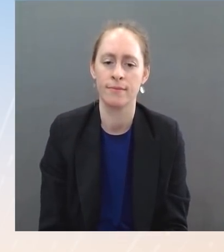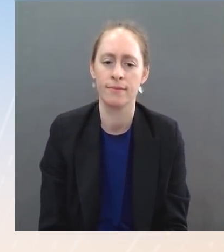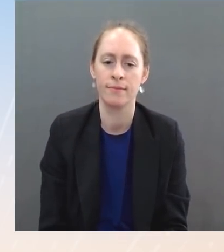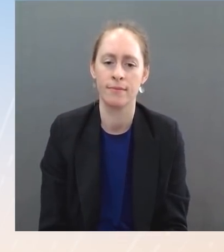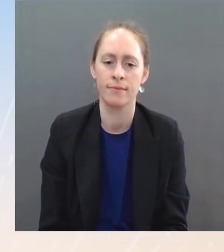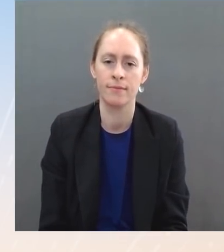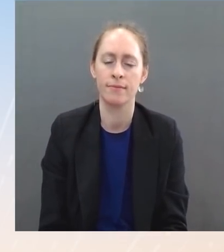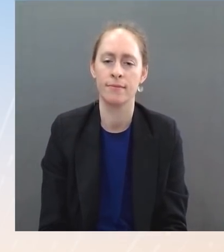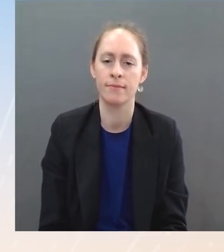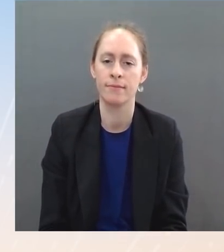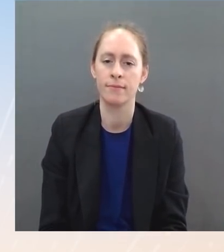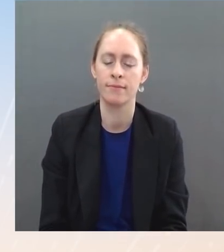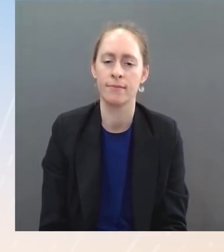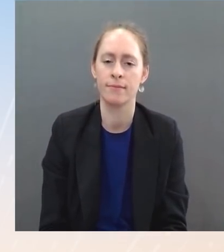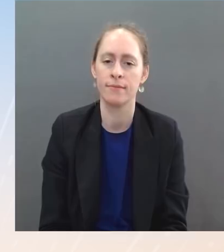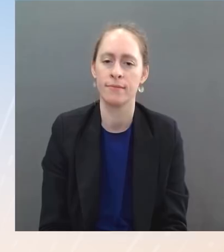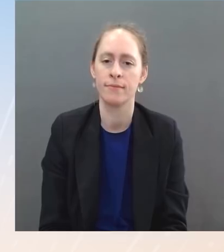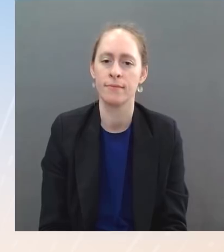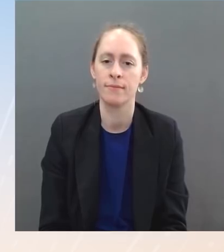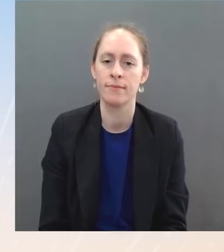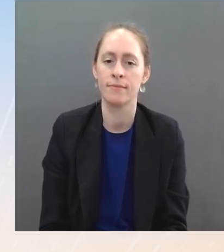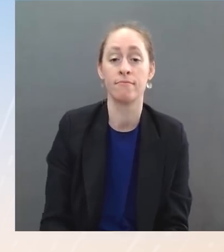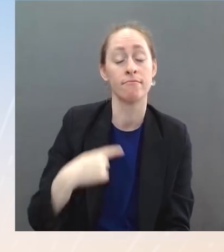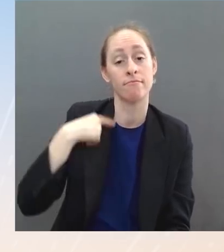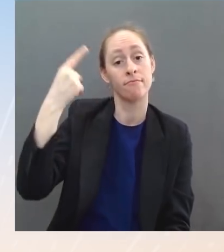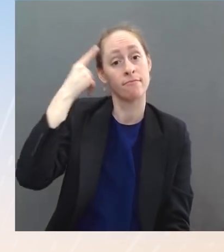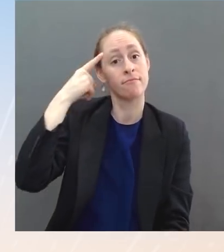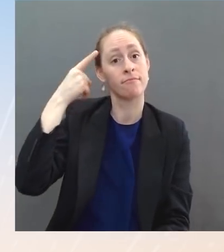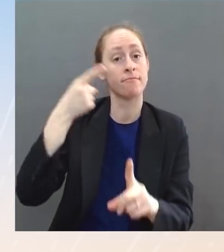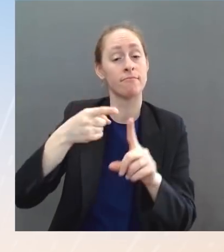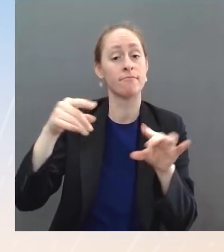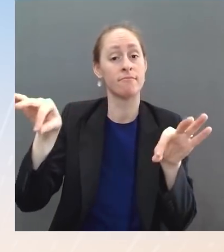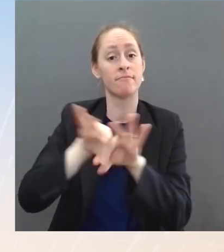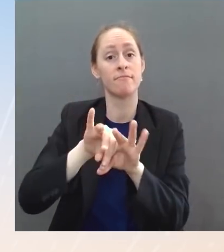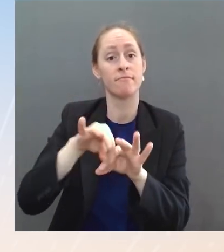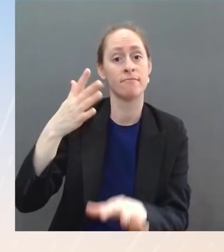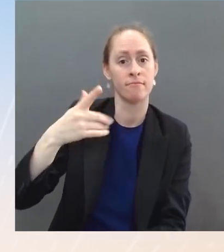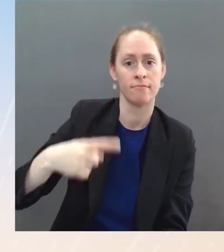at the State Department, which will take the lead on this, including our Global War Crimes Coordinator,